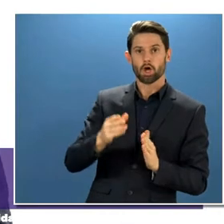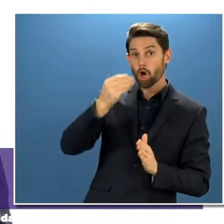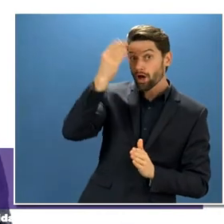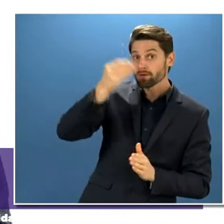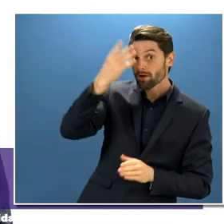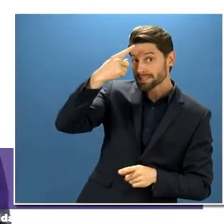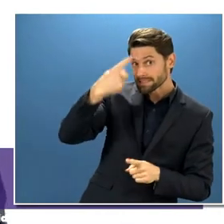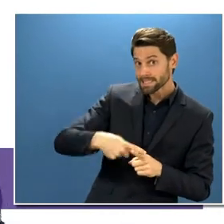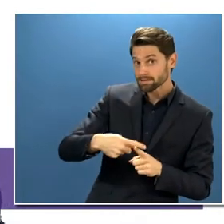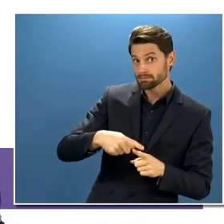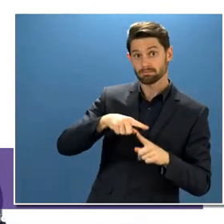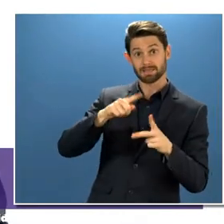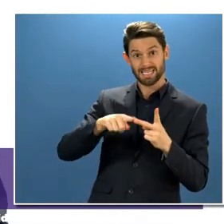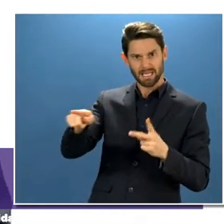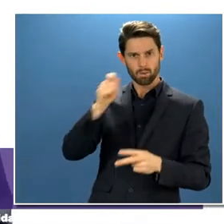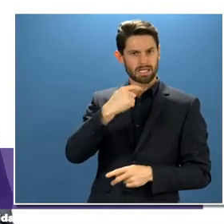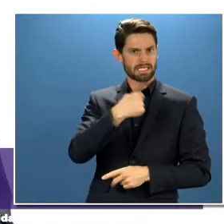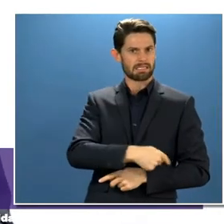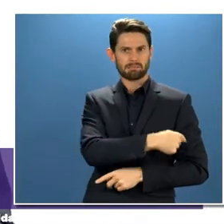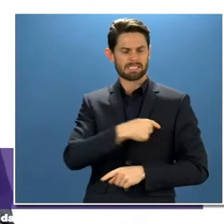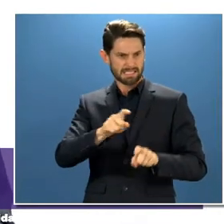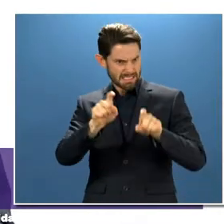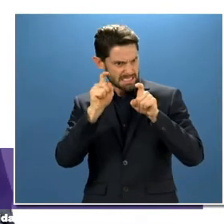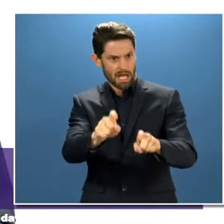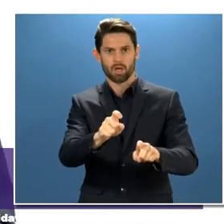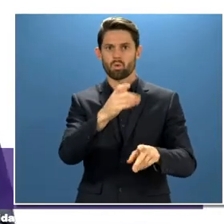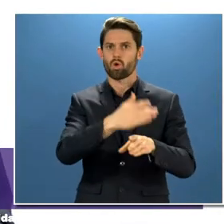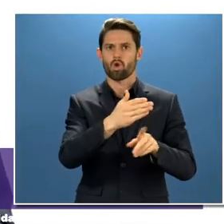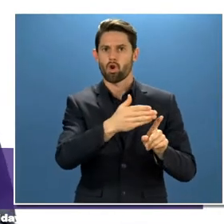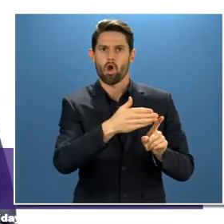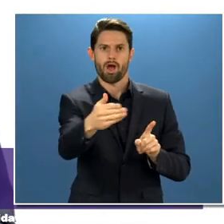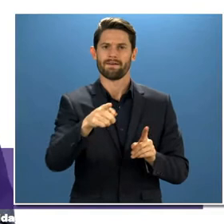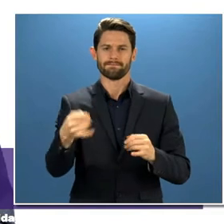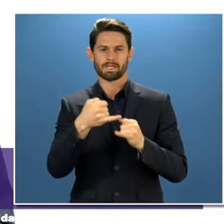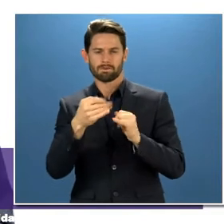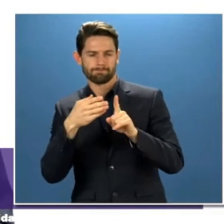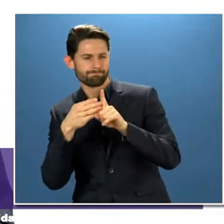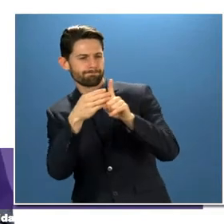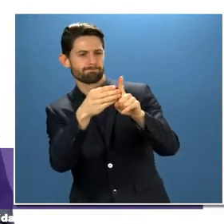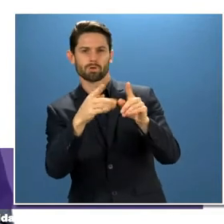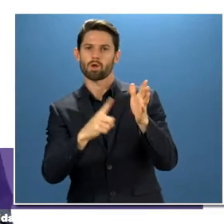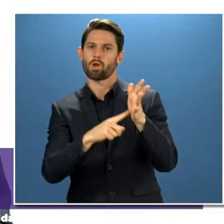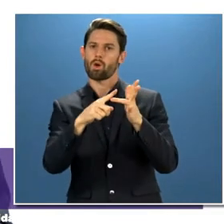their jobs for a long time, and they are often incredibly loyal to the particular organisation that employs them.